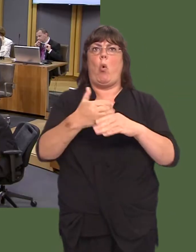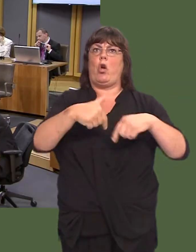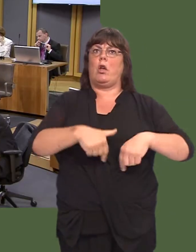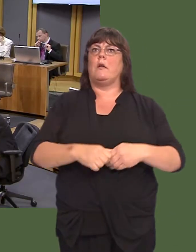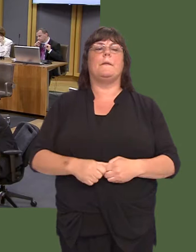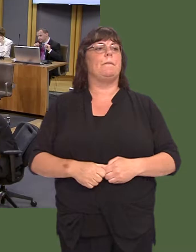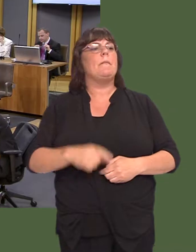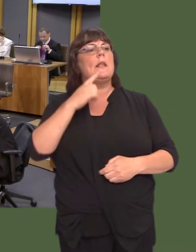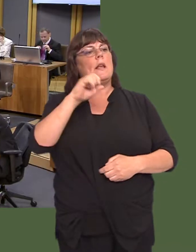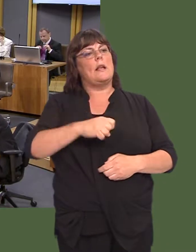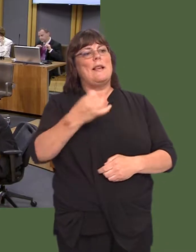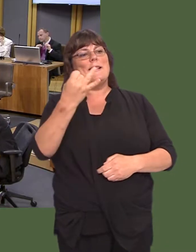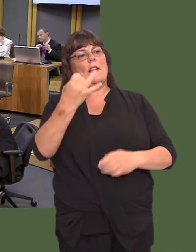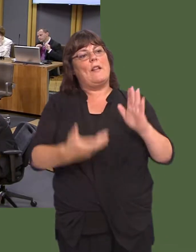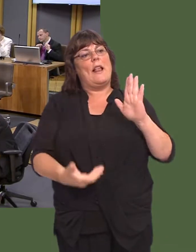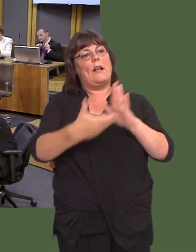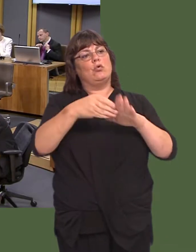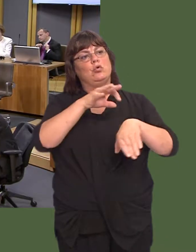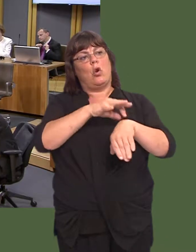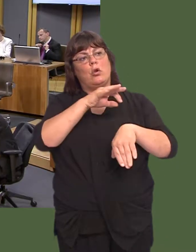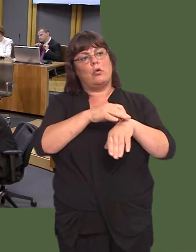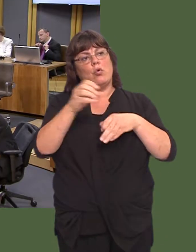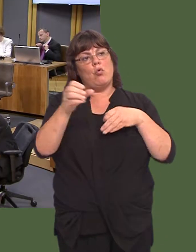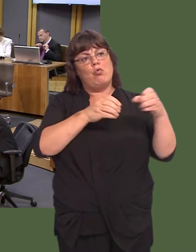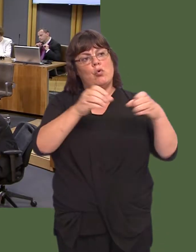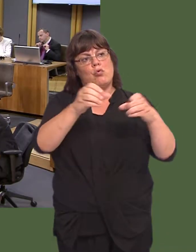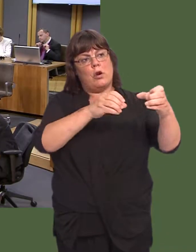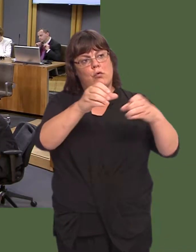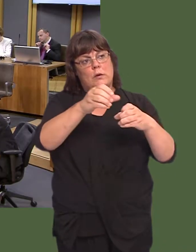The actual figure is seven extra doctors have been recruited this year, compared with the